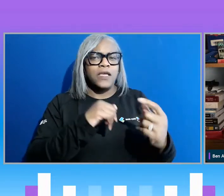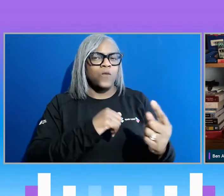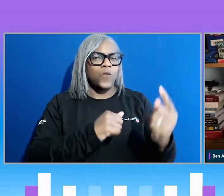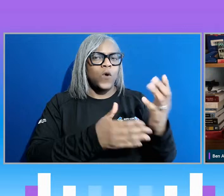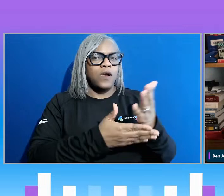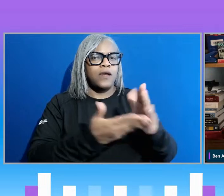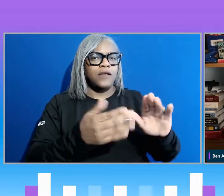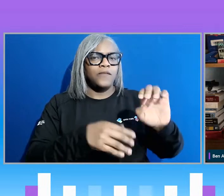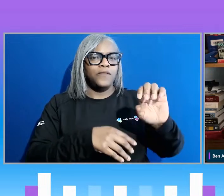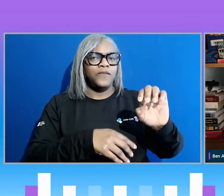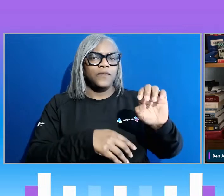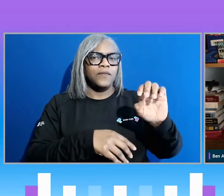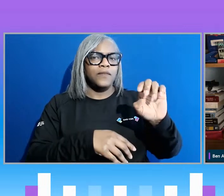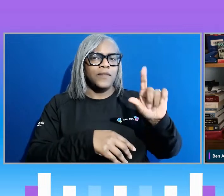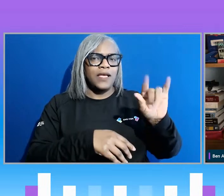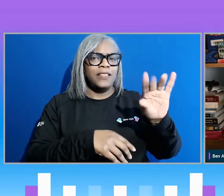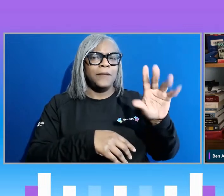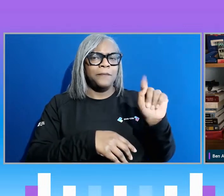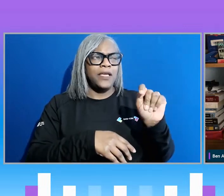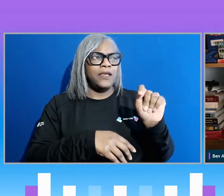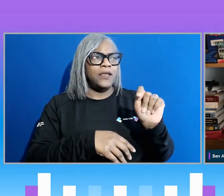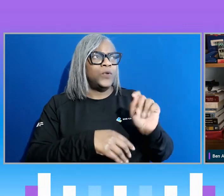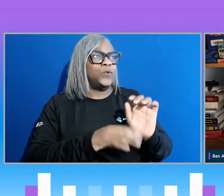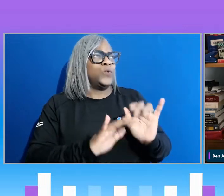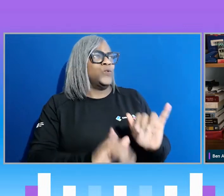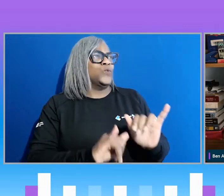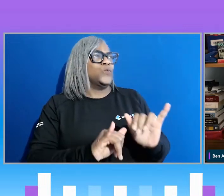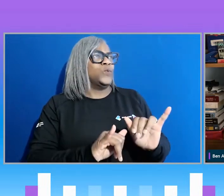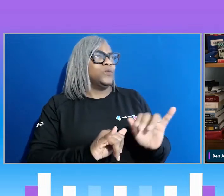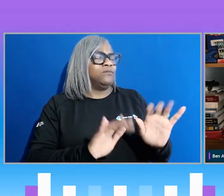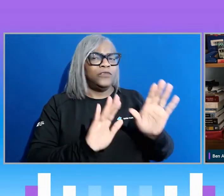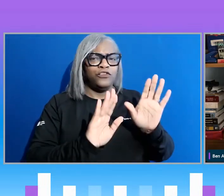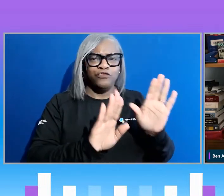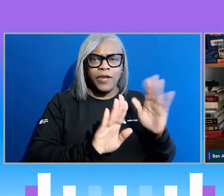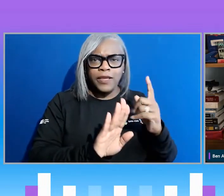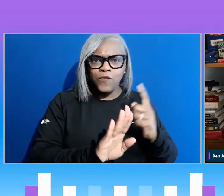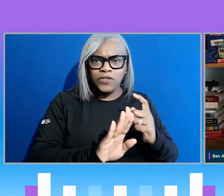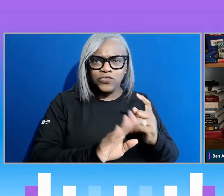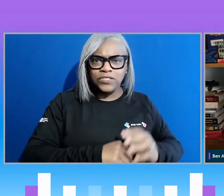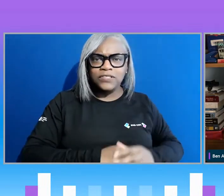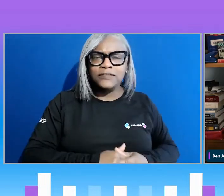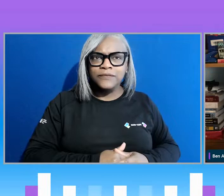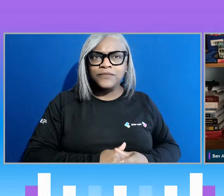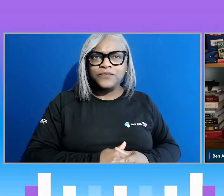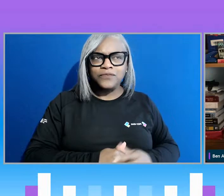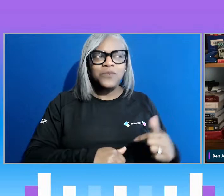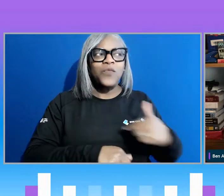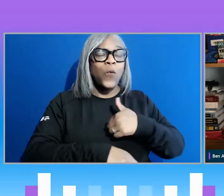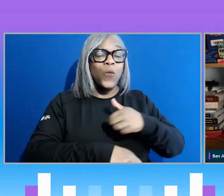element? Oh great. Great question.